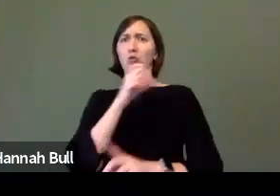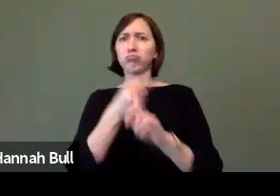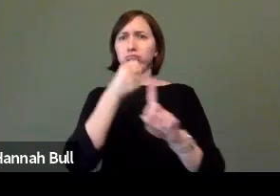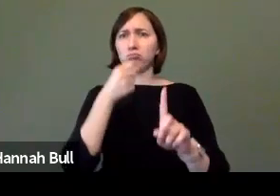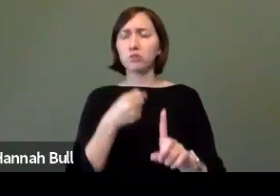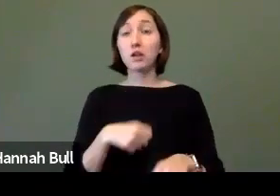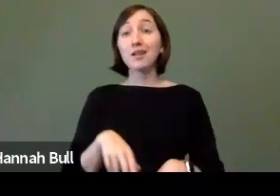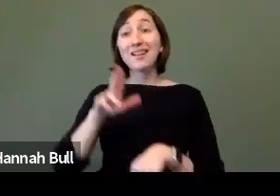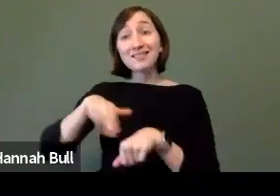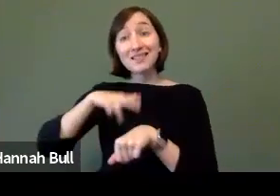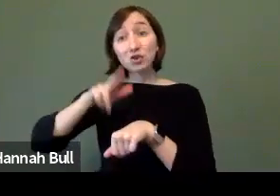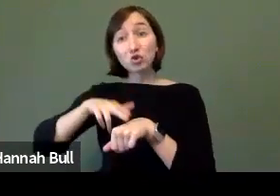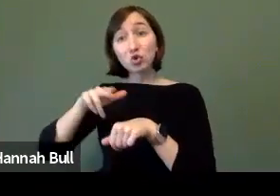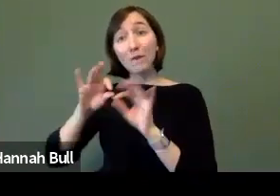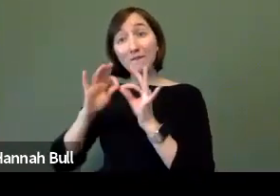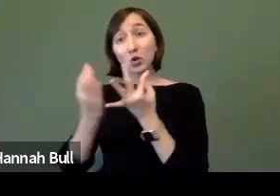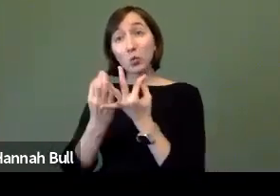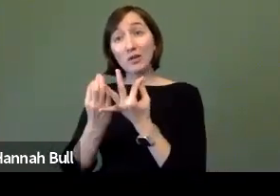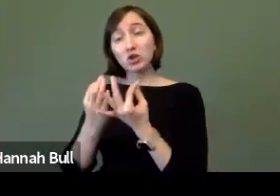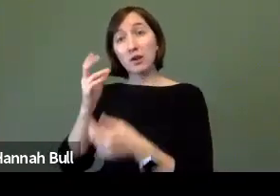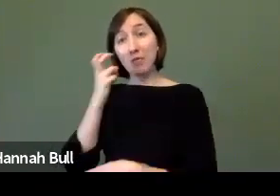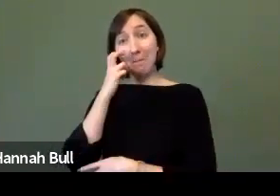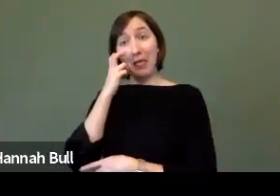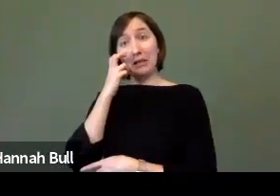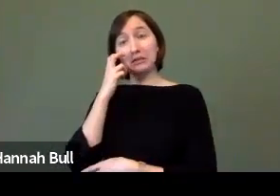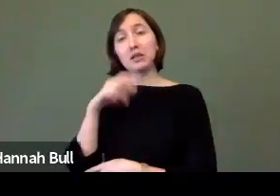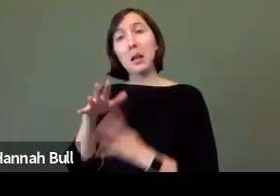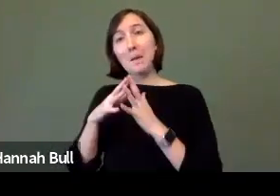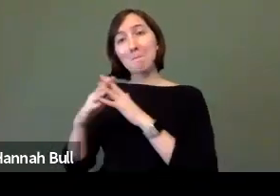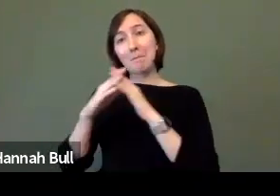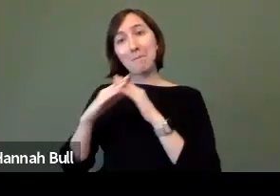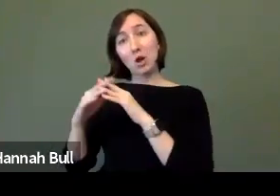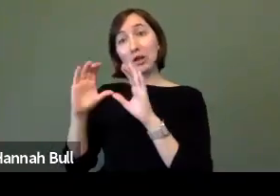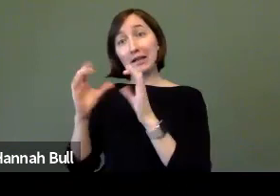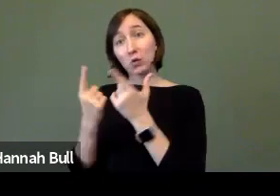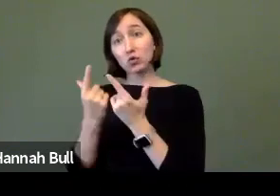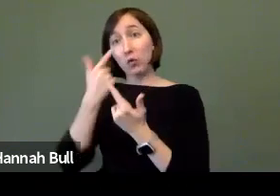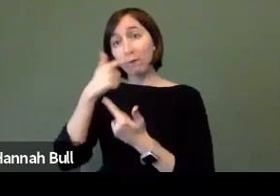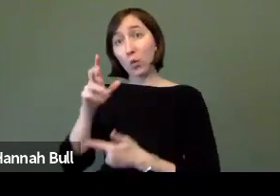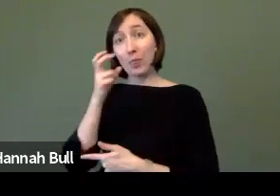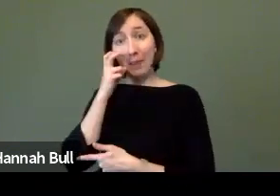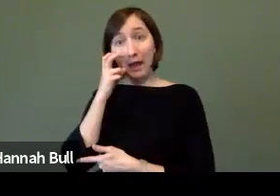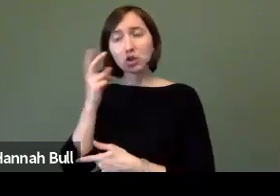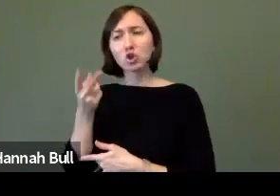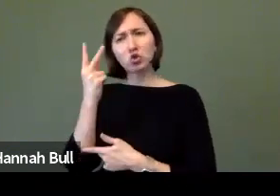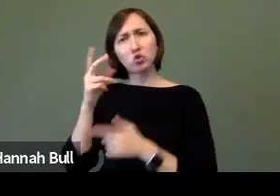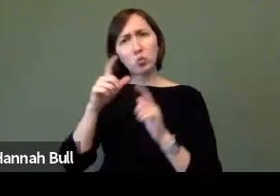and the American Council of the Blind are two of the bigger organizations for people with low vision.